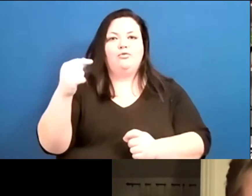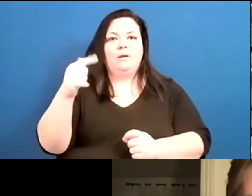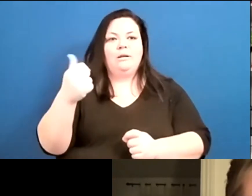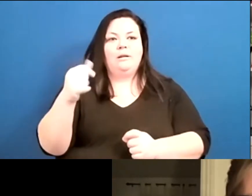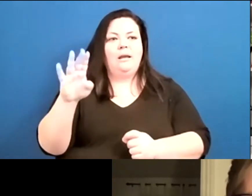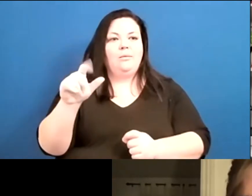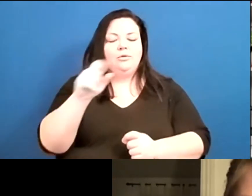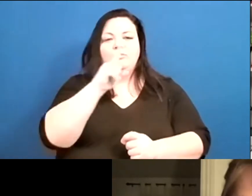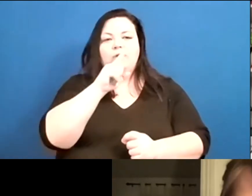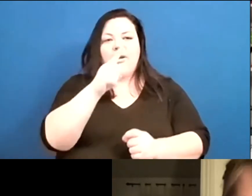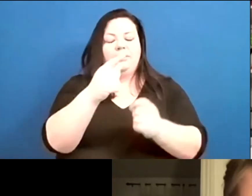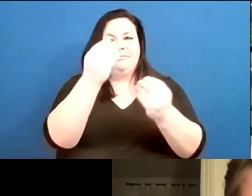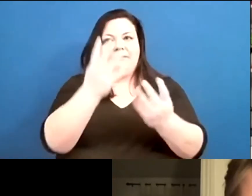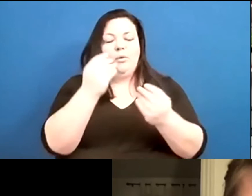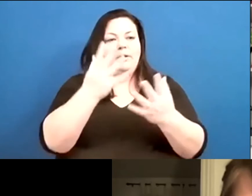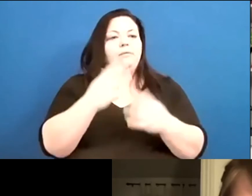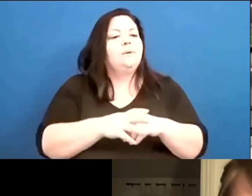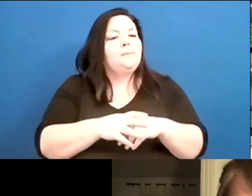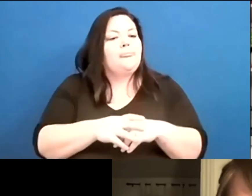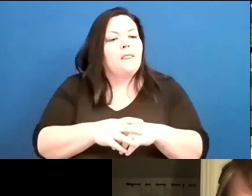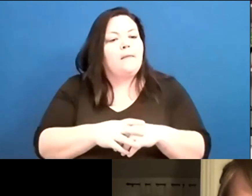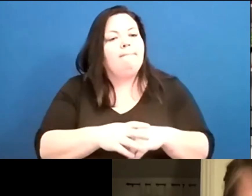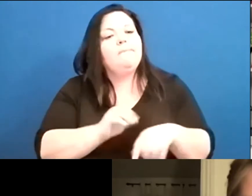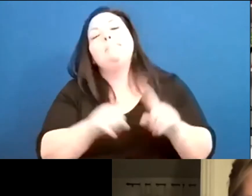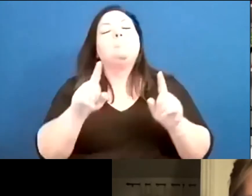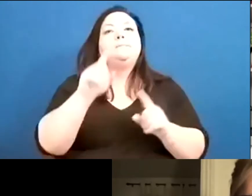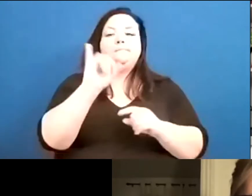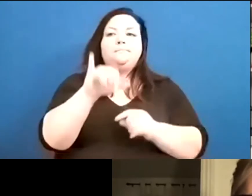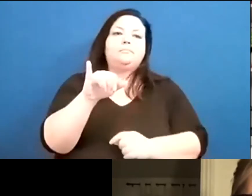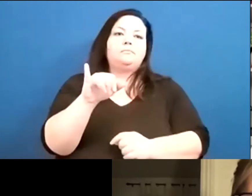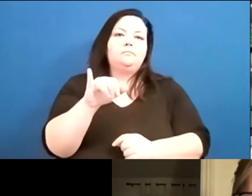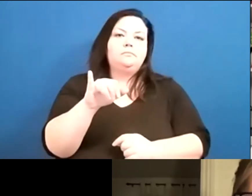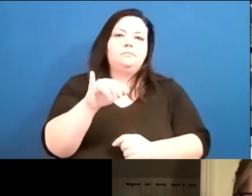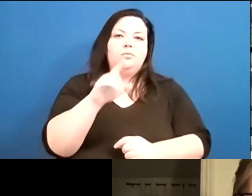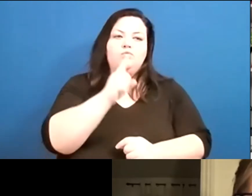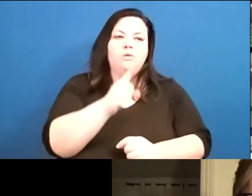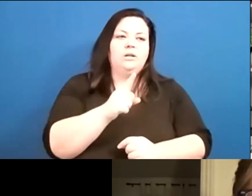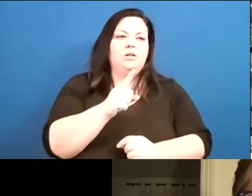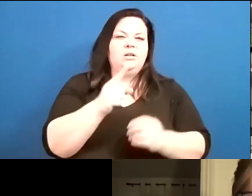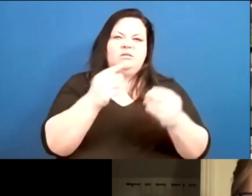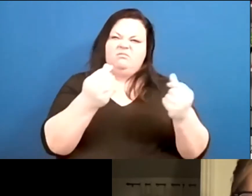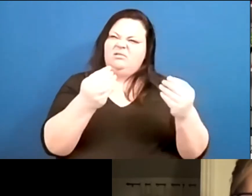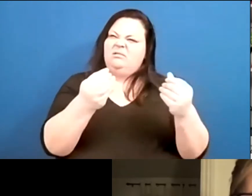uh, but Dorothy, but the Wizard of Oz has this like, really gritty realism to its fantasy life